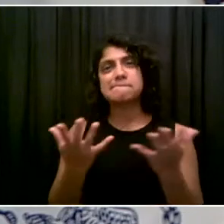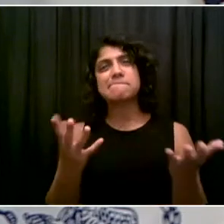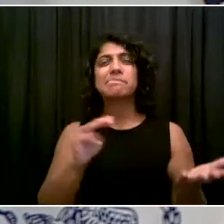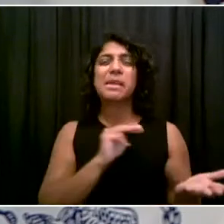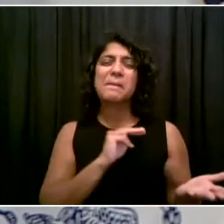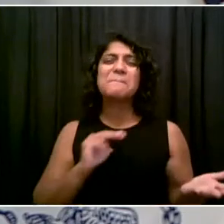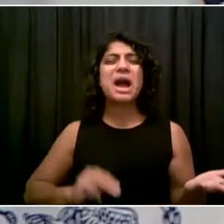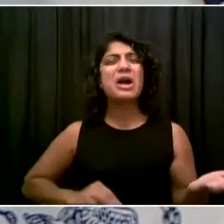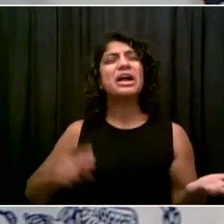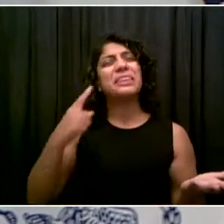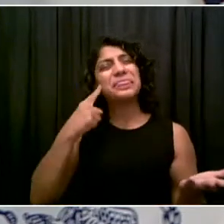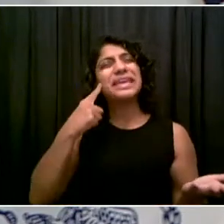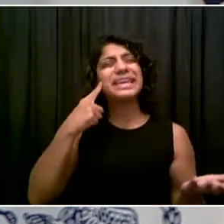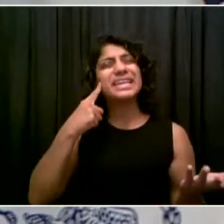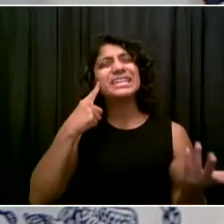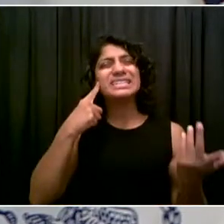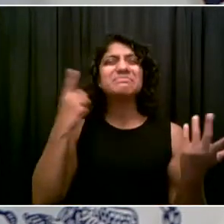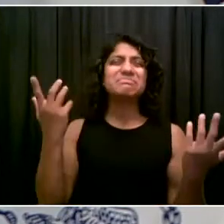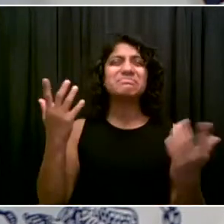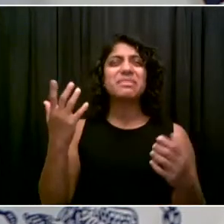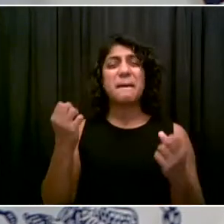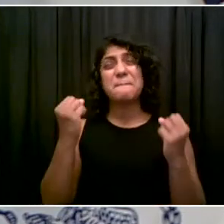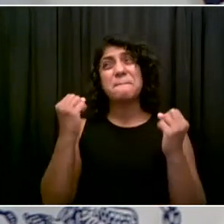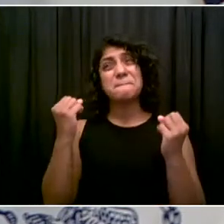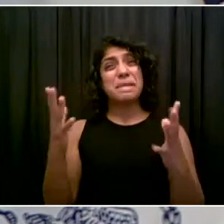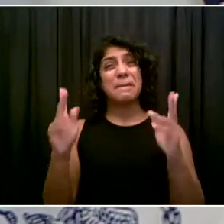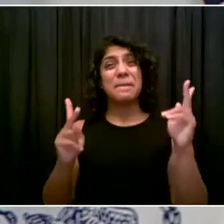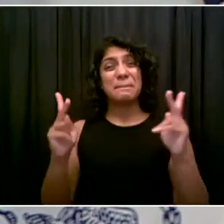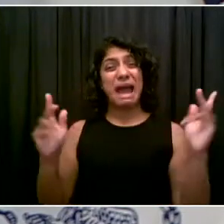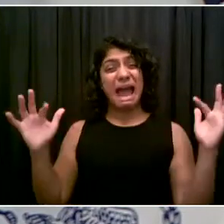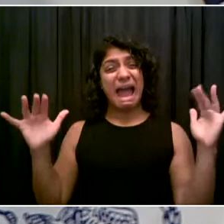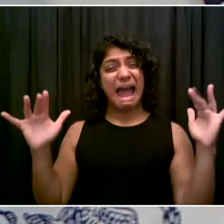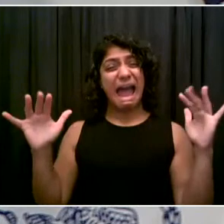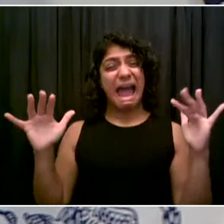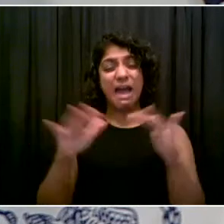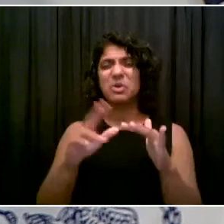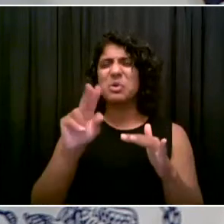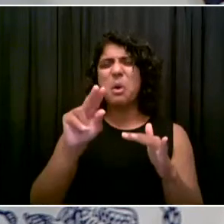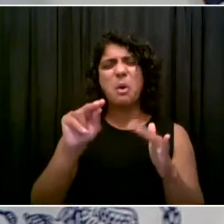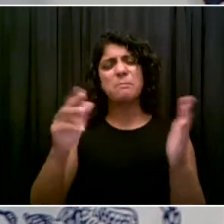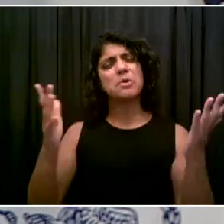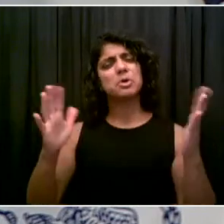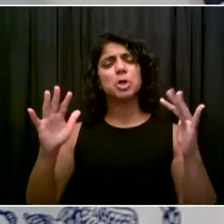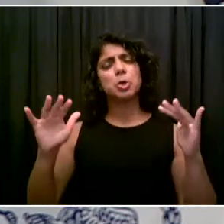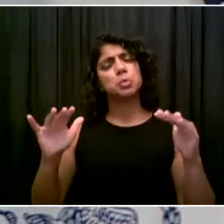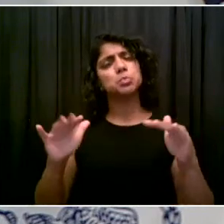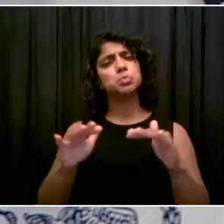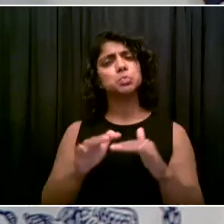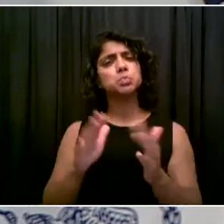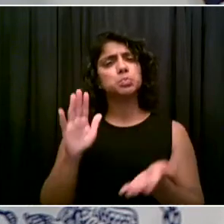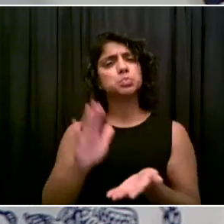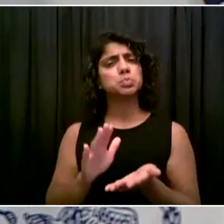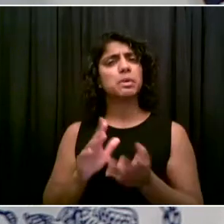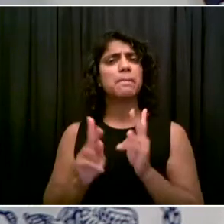PUBLIC ATTENDANCE? I THINK IT'S GOING TO BE A HEALTHY ATTENDANCE IS